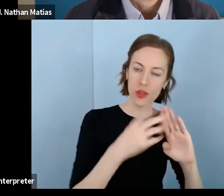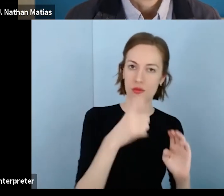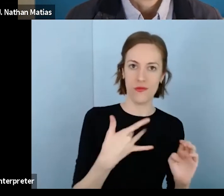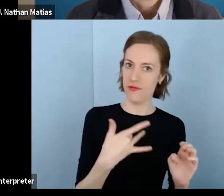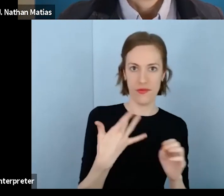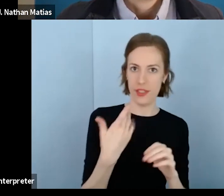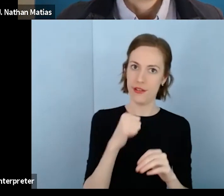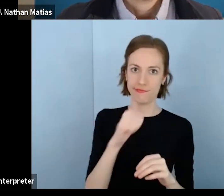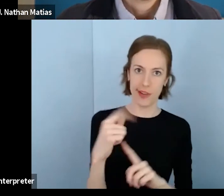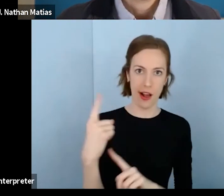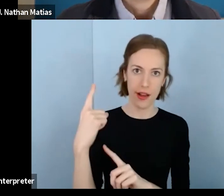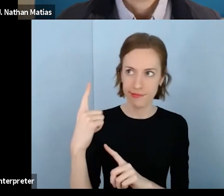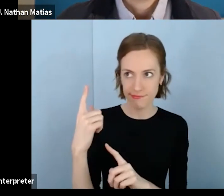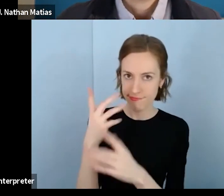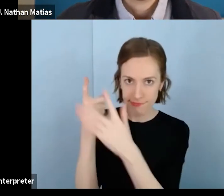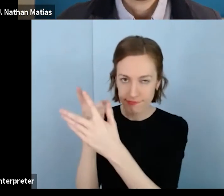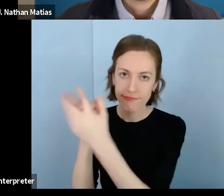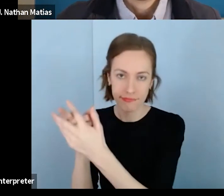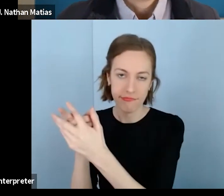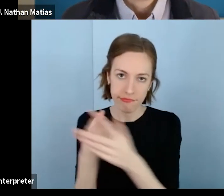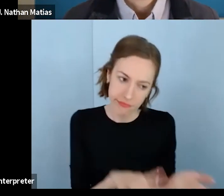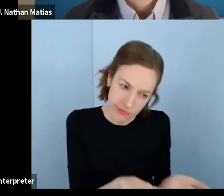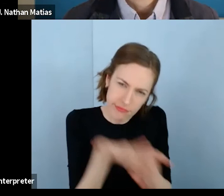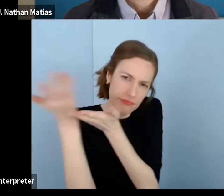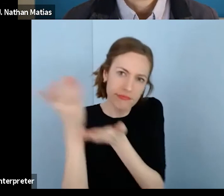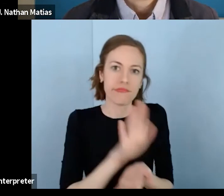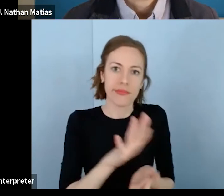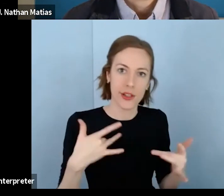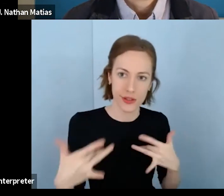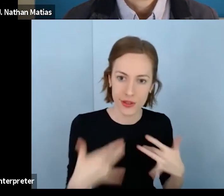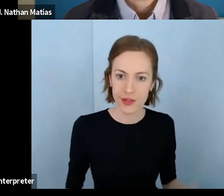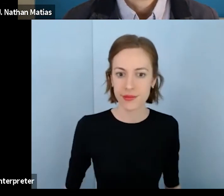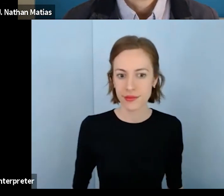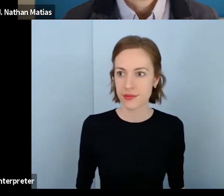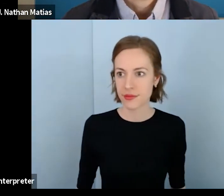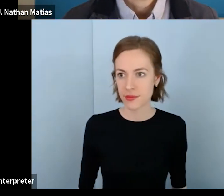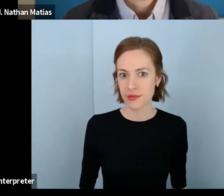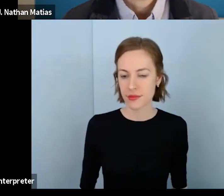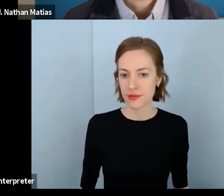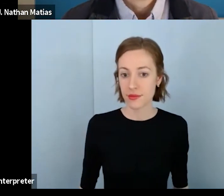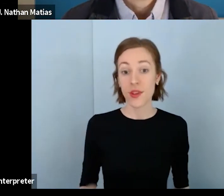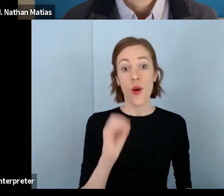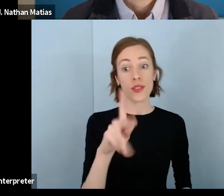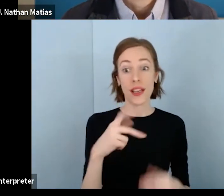So we are two minutes. From the top of the hour. So maybe we'll go one or maybe two more questions.